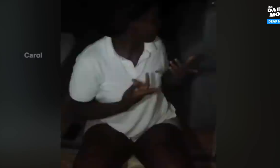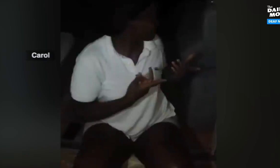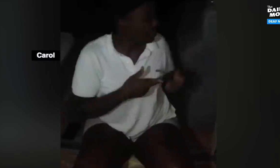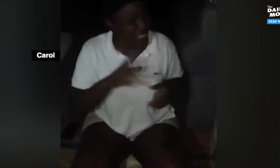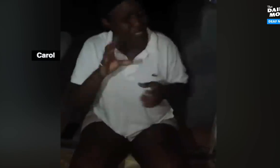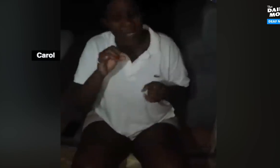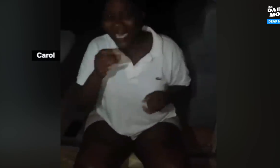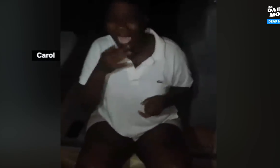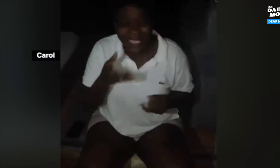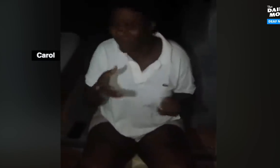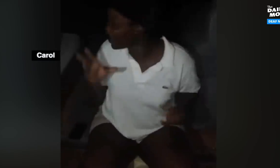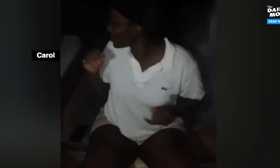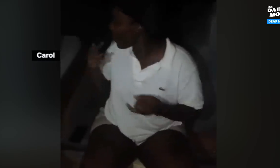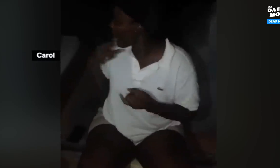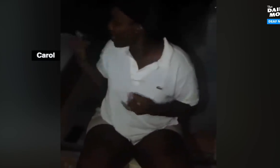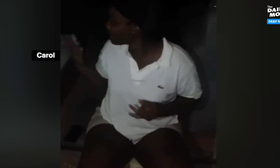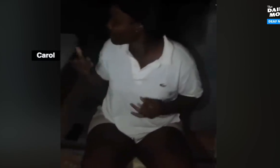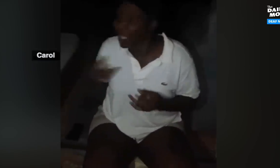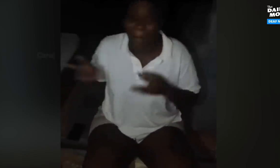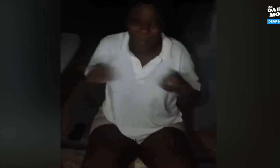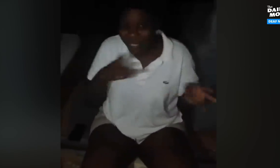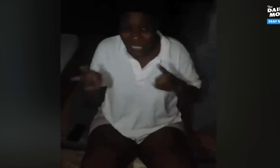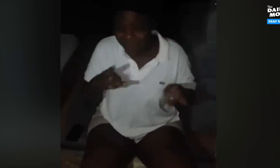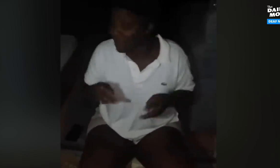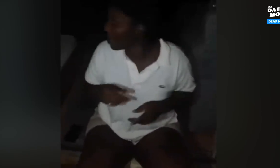No light, no water. There were winds.